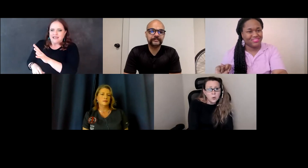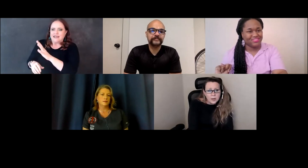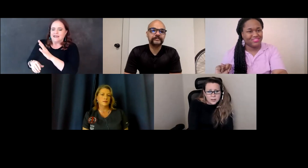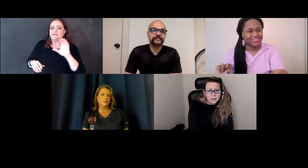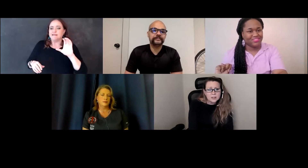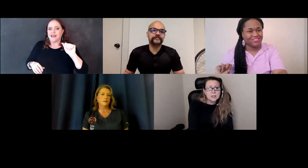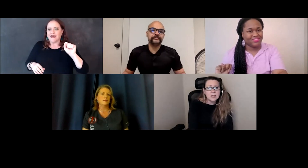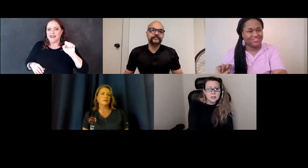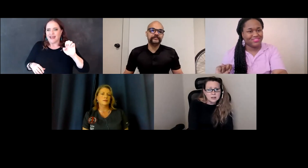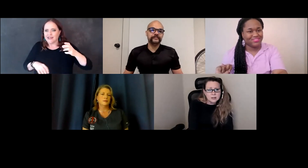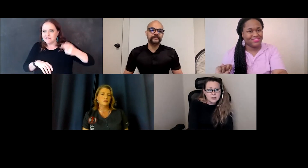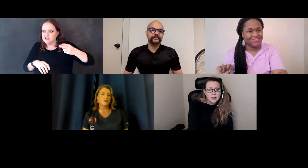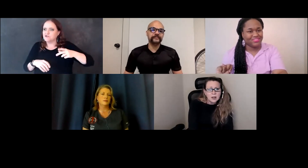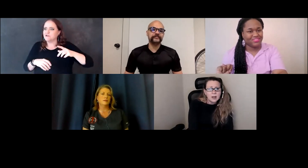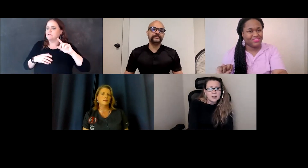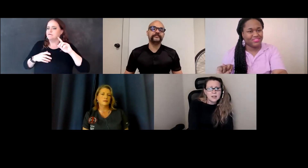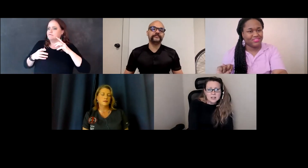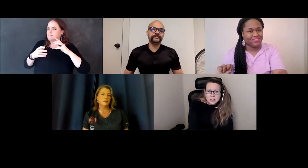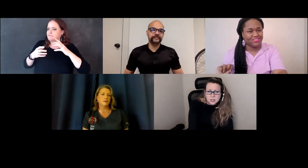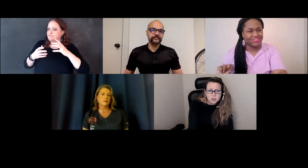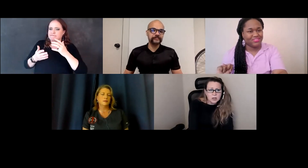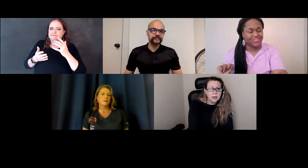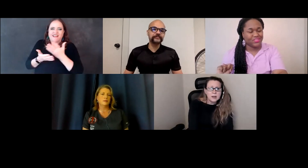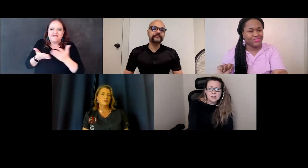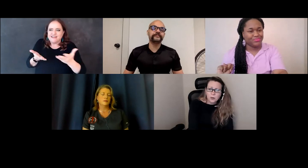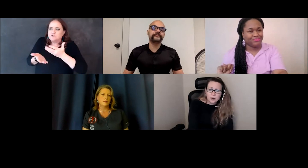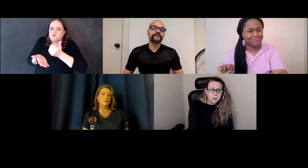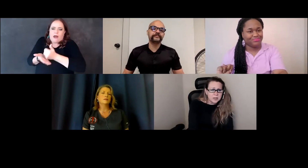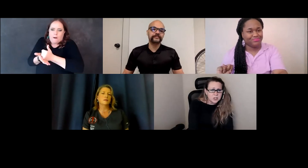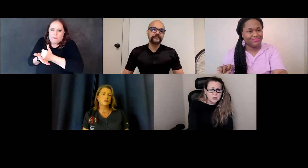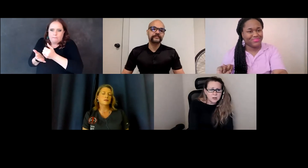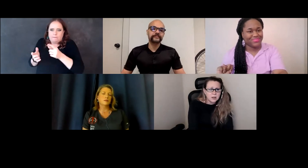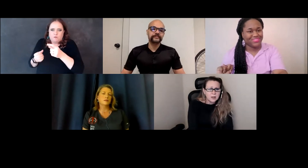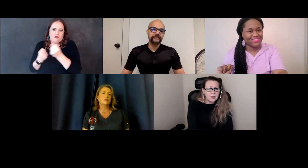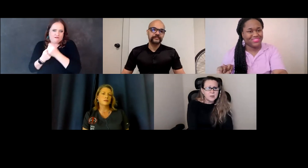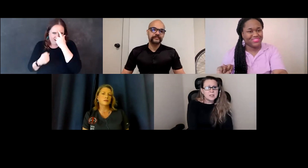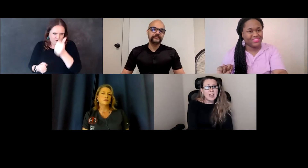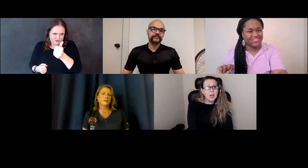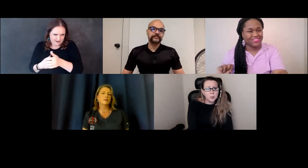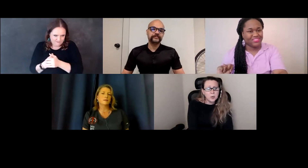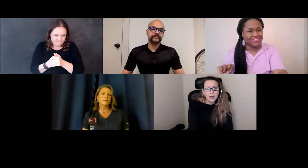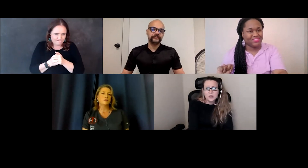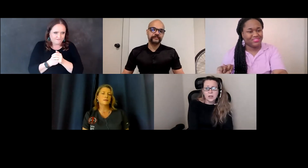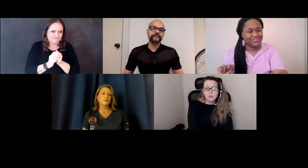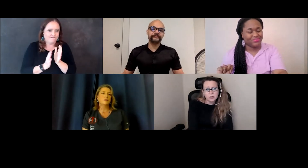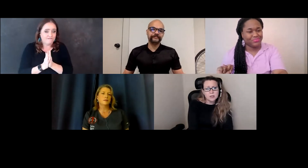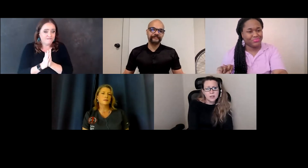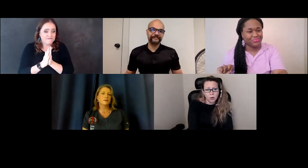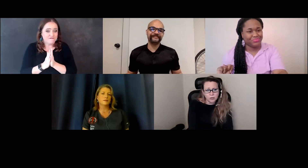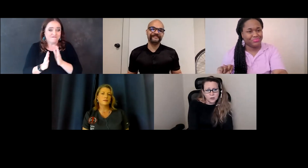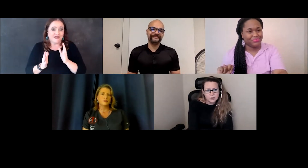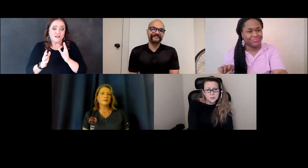We can send case history, different information to help you advocate for yourself.